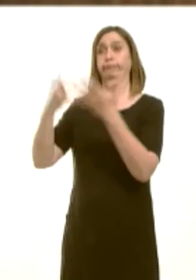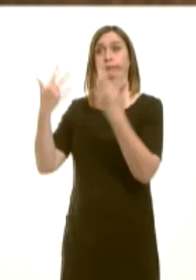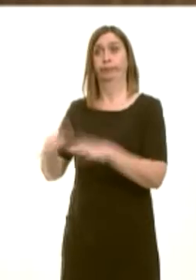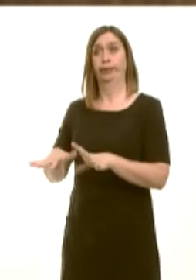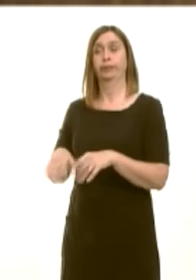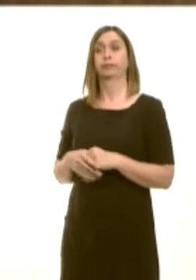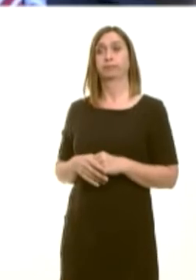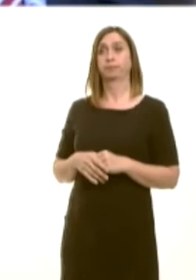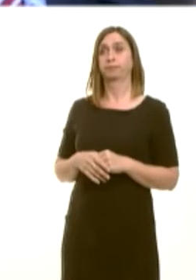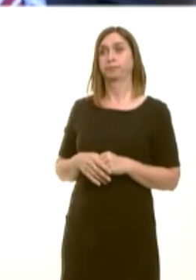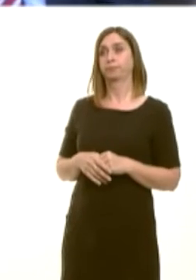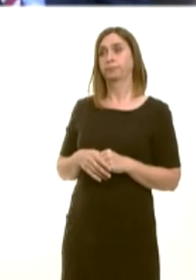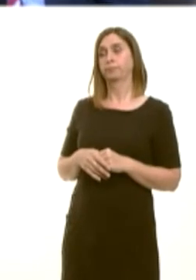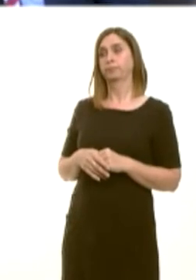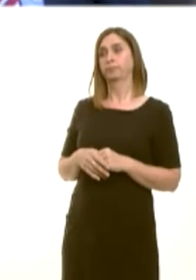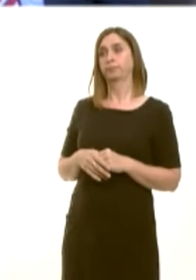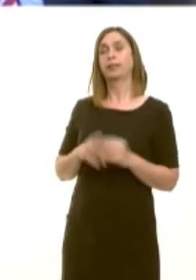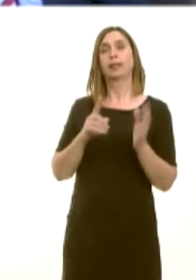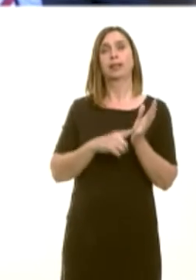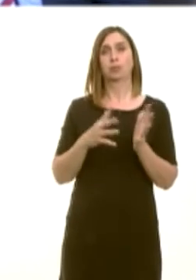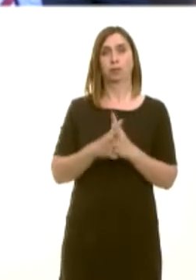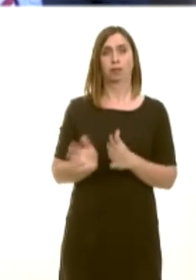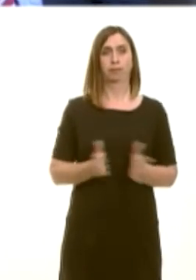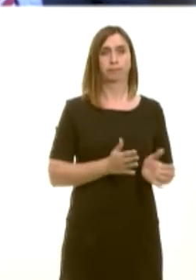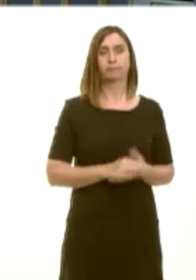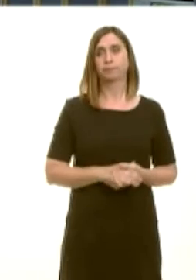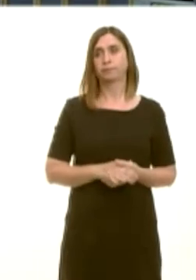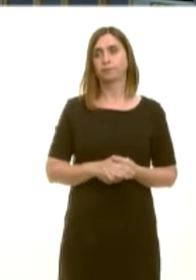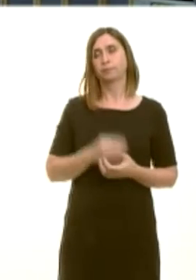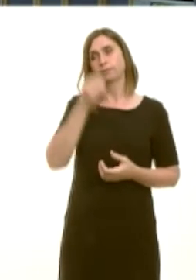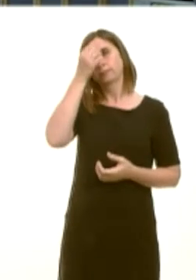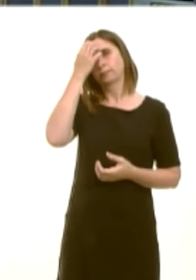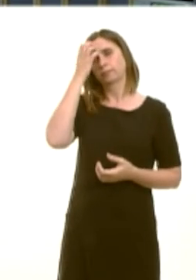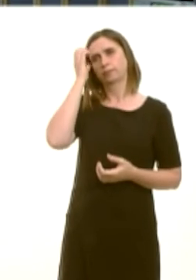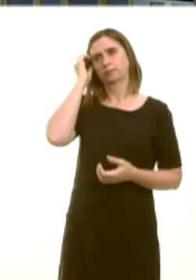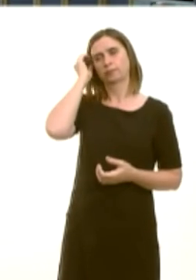that have already been received. Lindsay Whittle: Well, First Minister, Newport